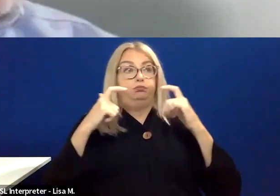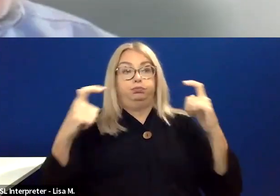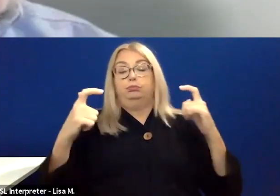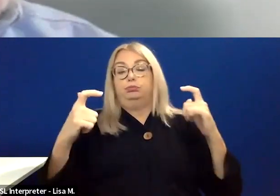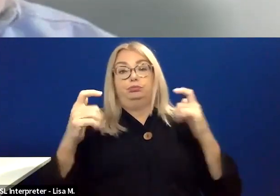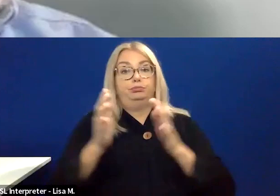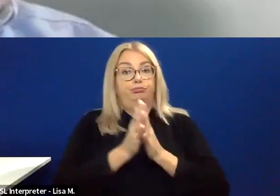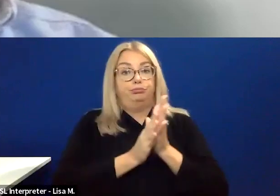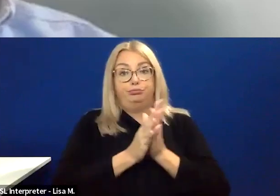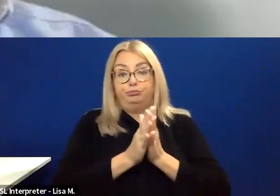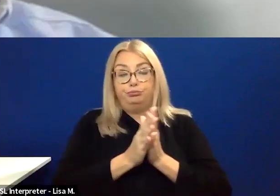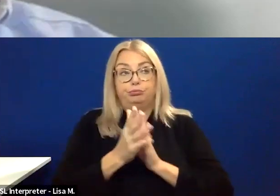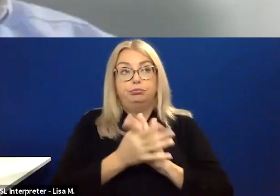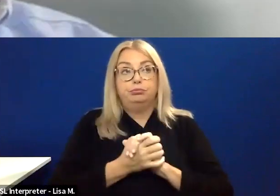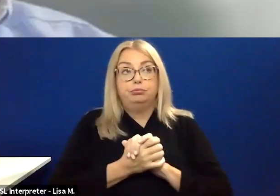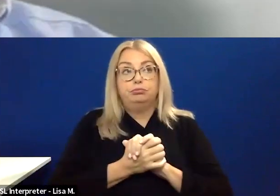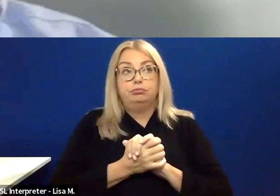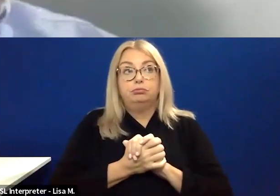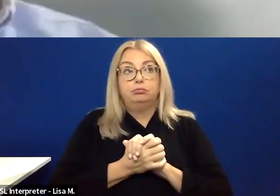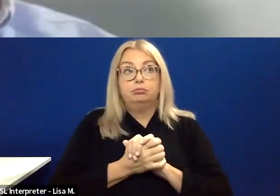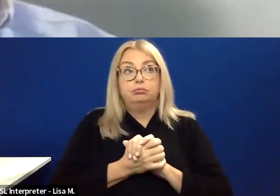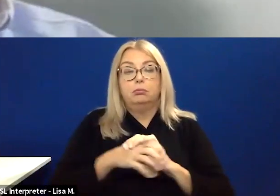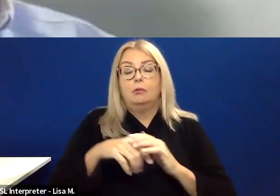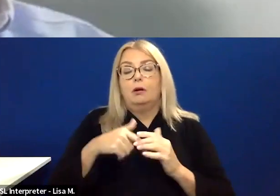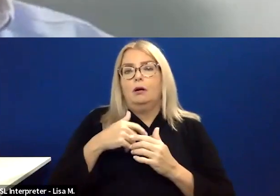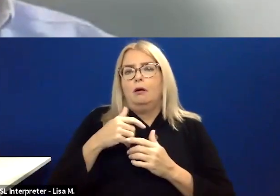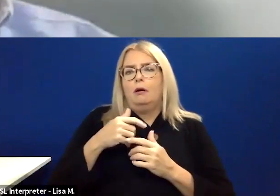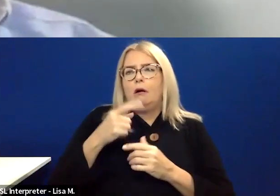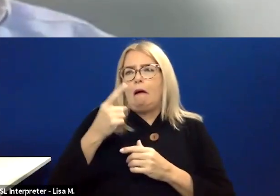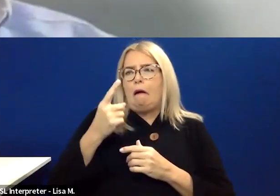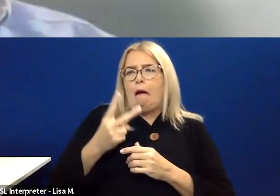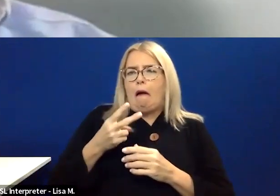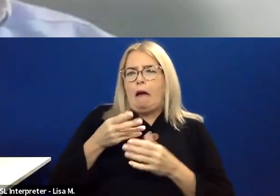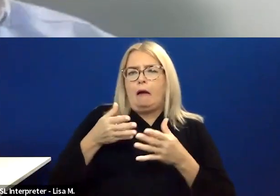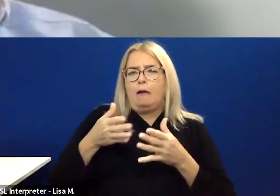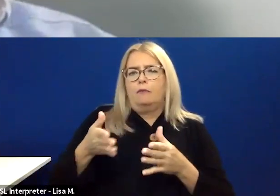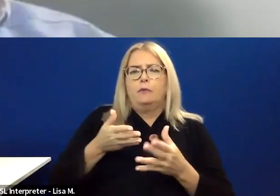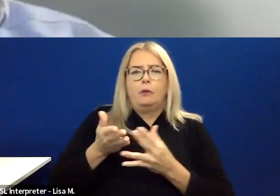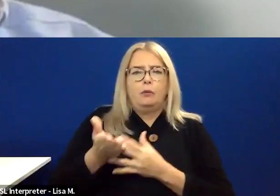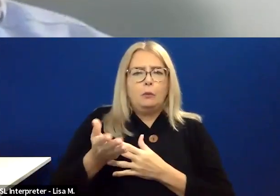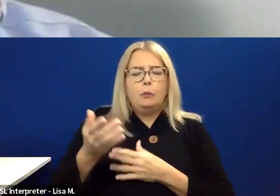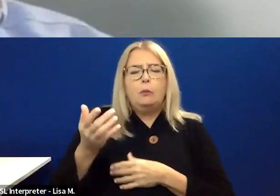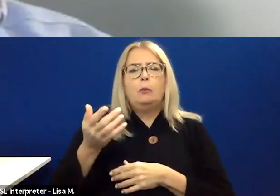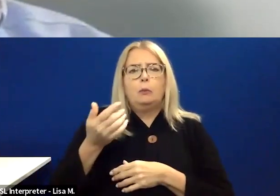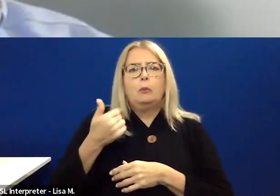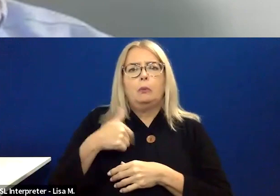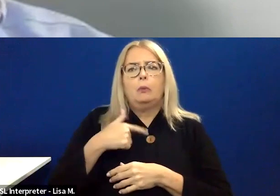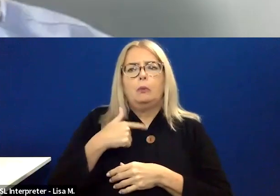learned about probably about halfway through of it that we really were misunderstanding the